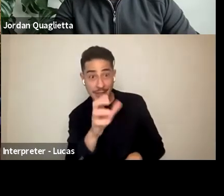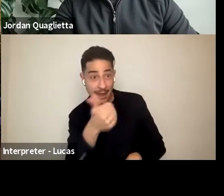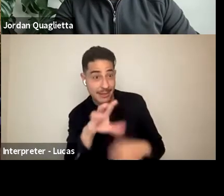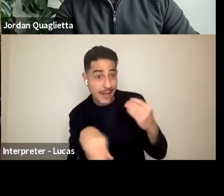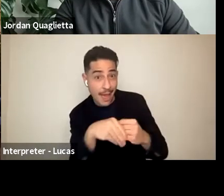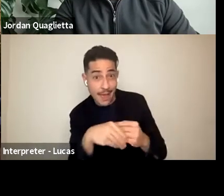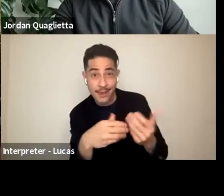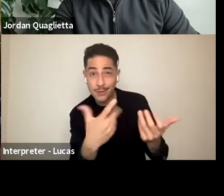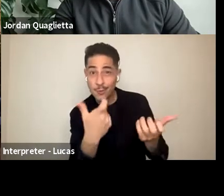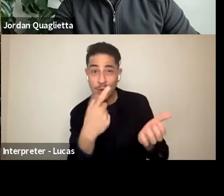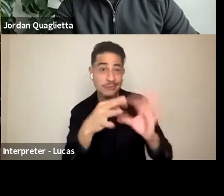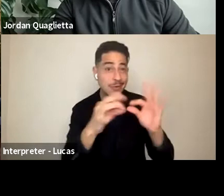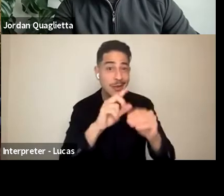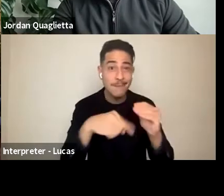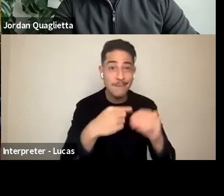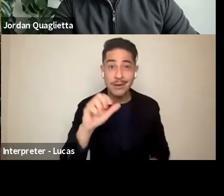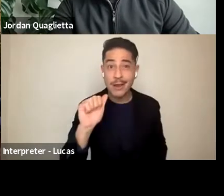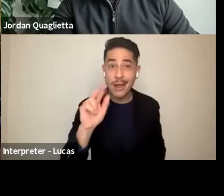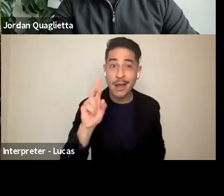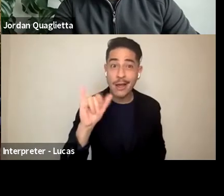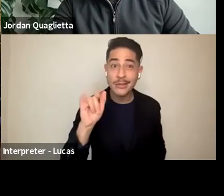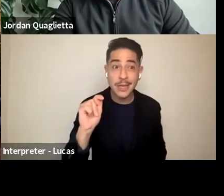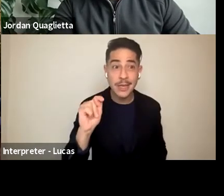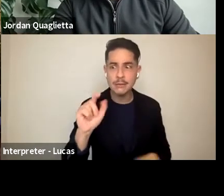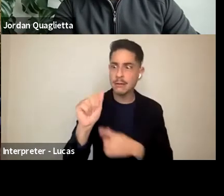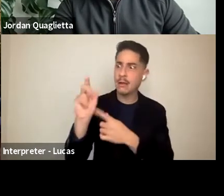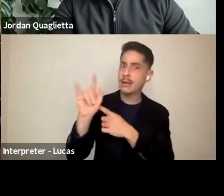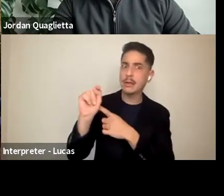audits, like what does an audit look like for somebody that hasn't gone through it?